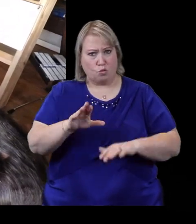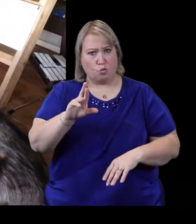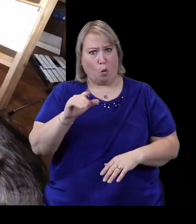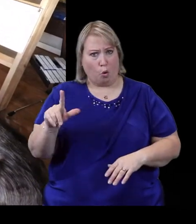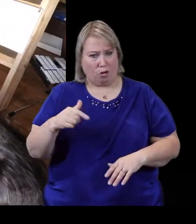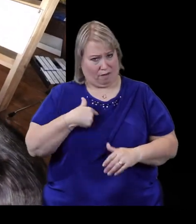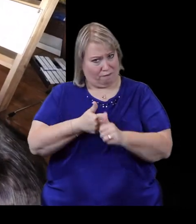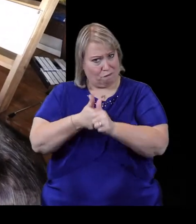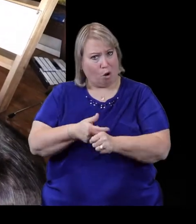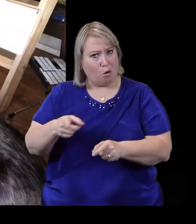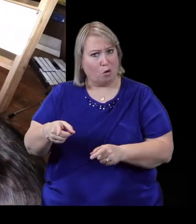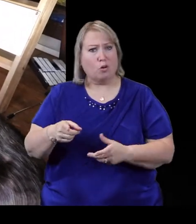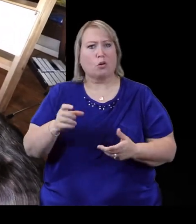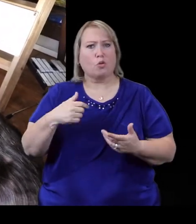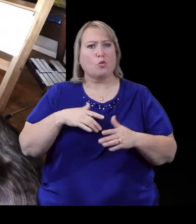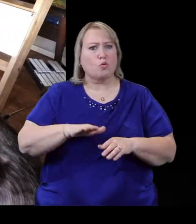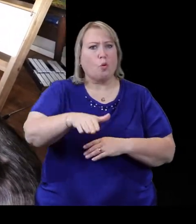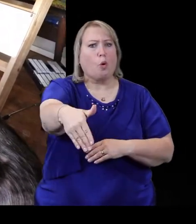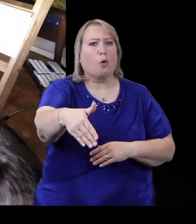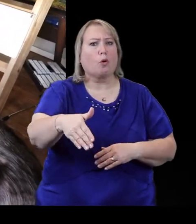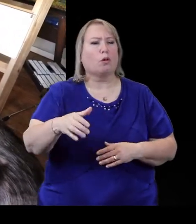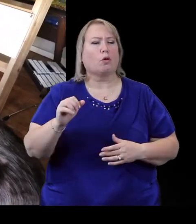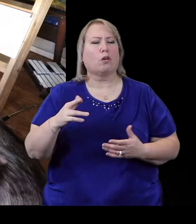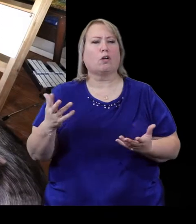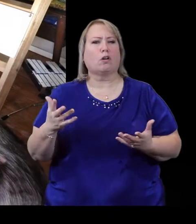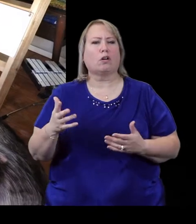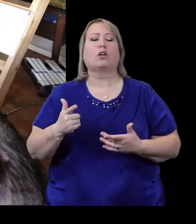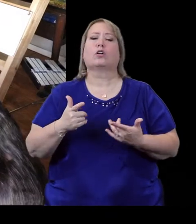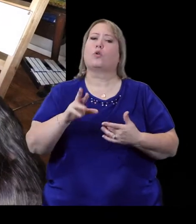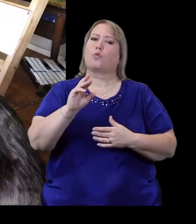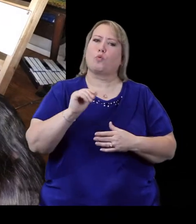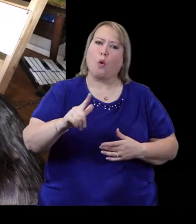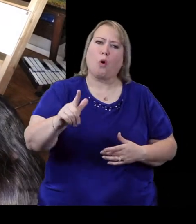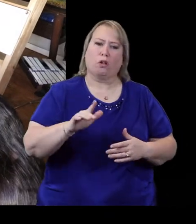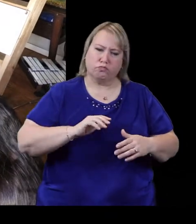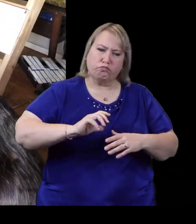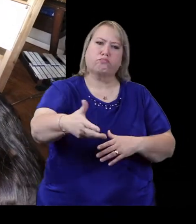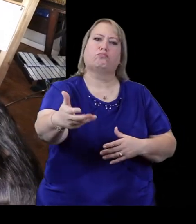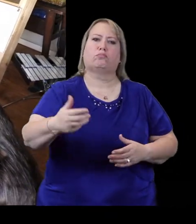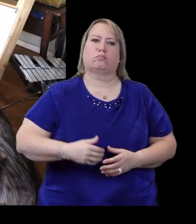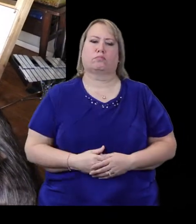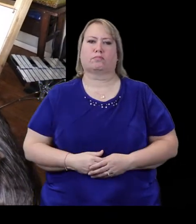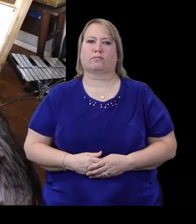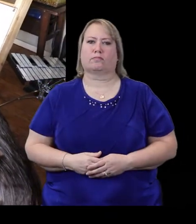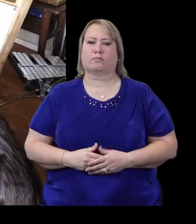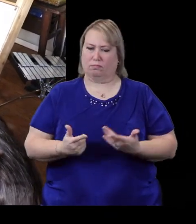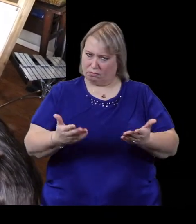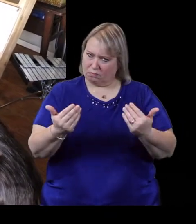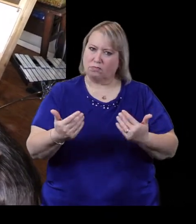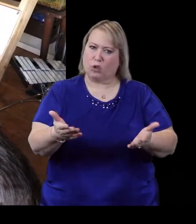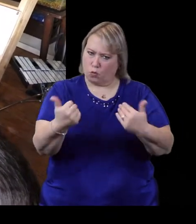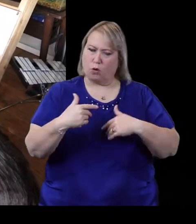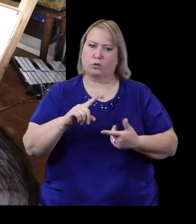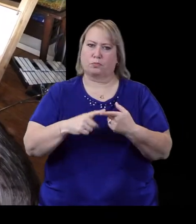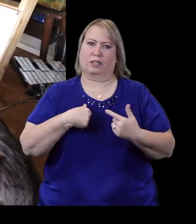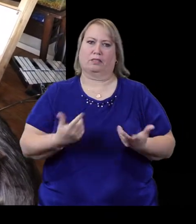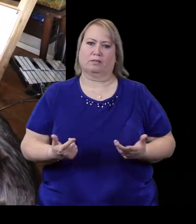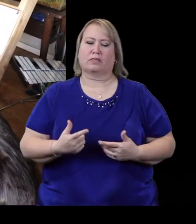and do the roll sound. Roll. Yeah. Roll it to me. Say roll, roll.